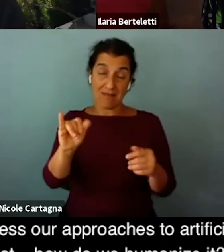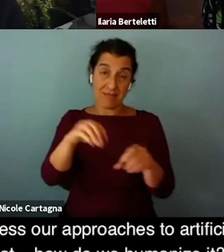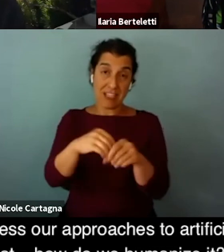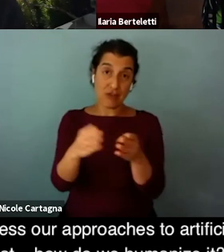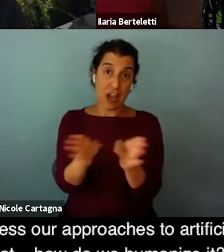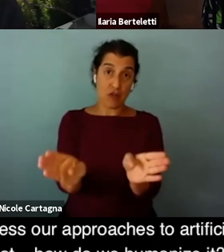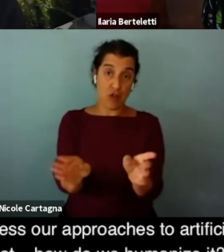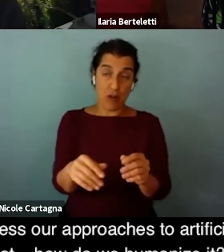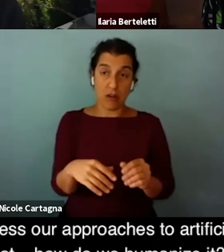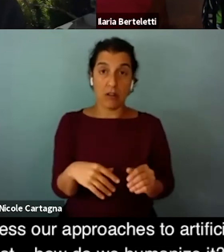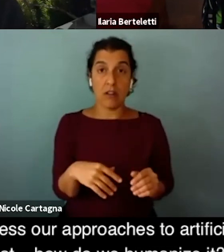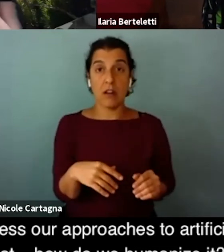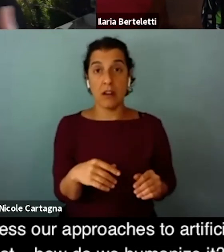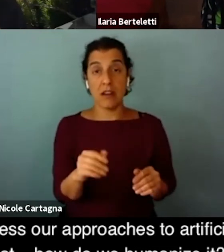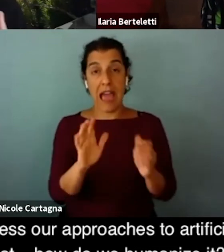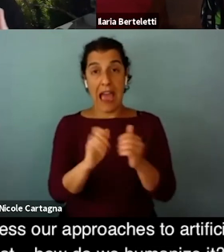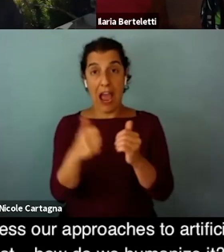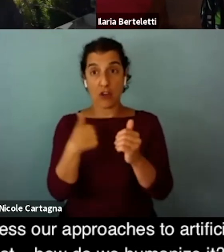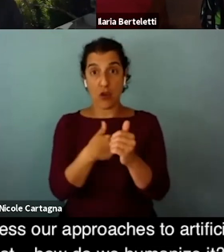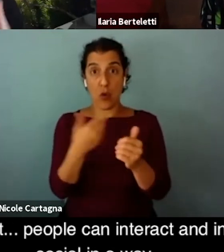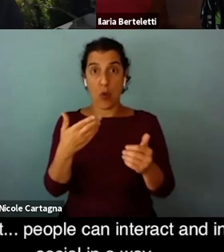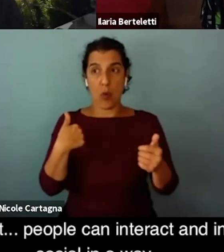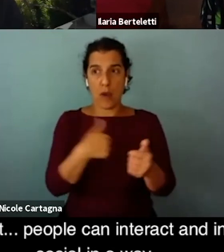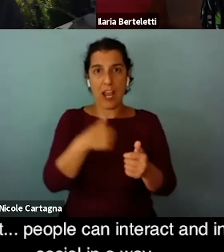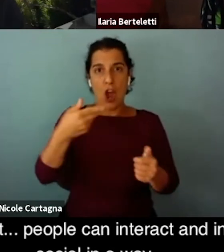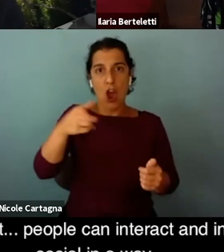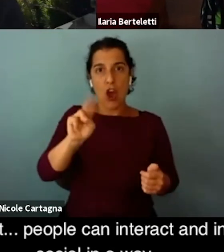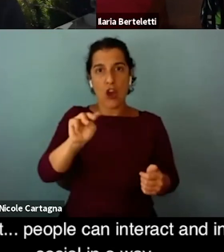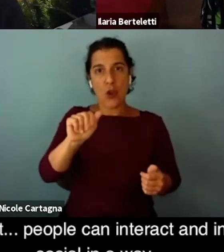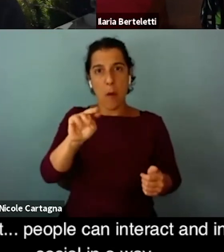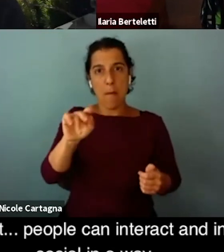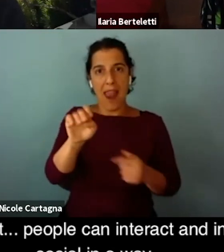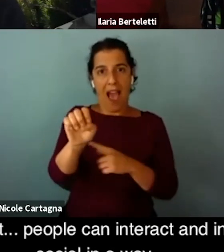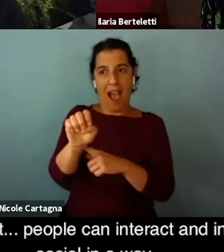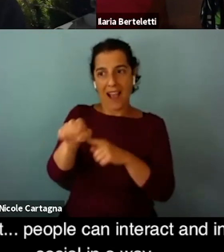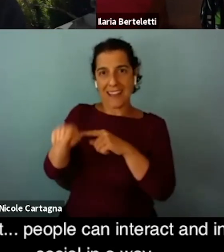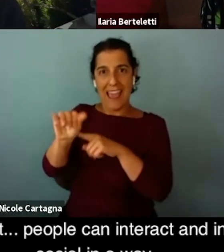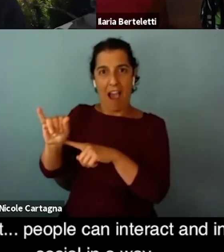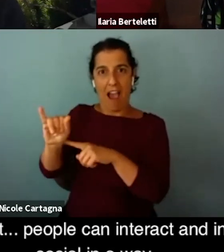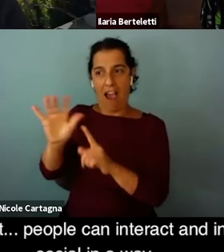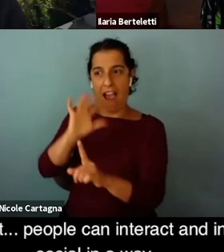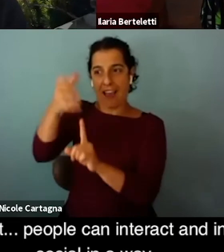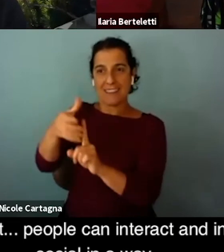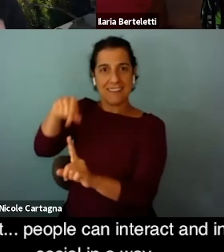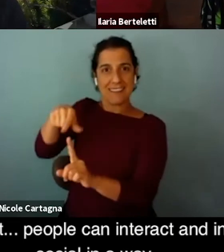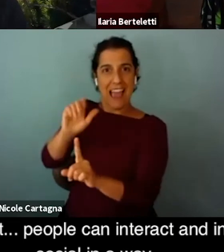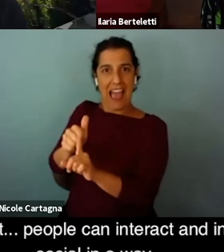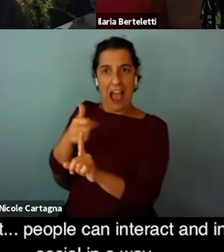is that how do we humanize it how do we make it something that that um people can interact in a